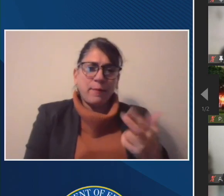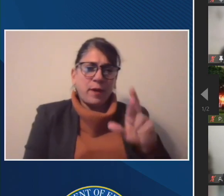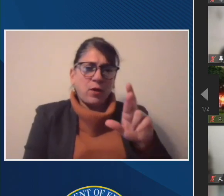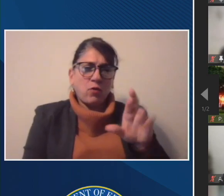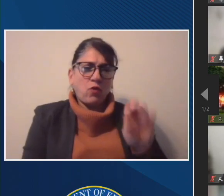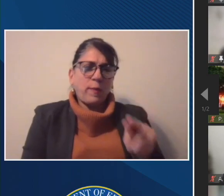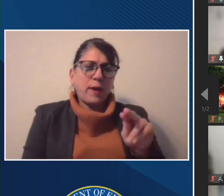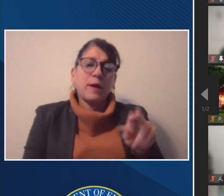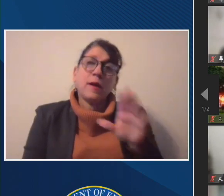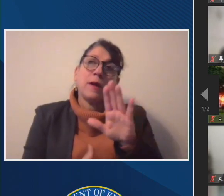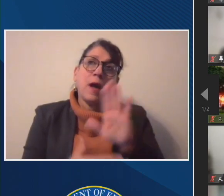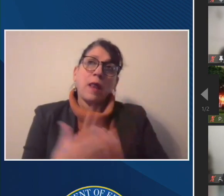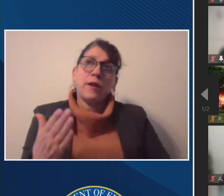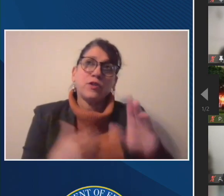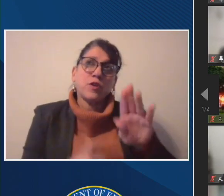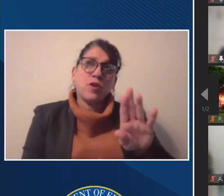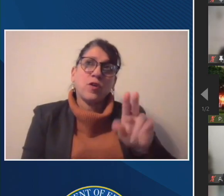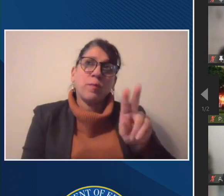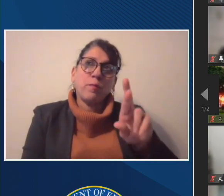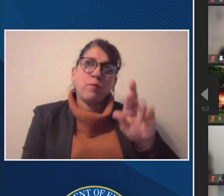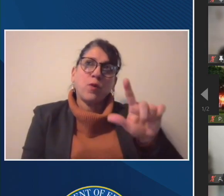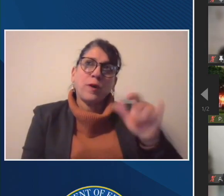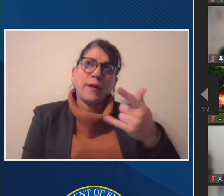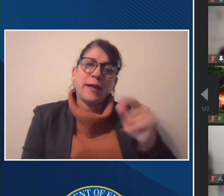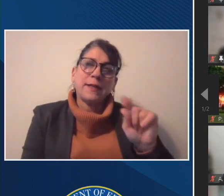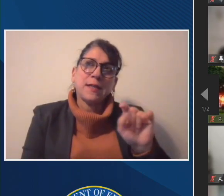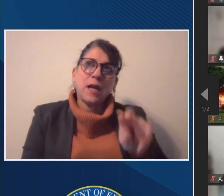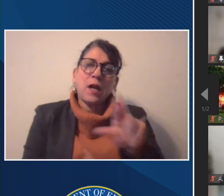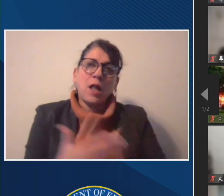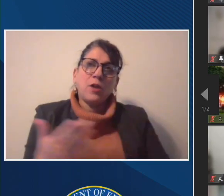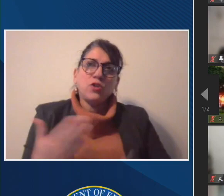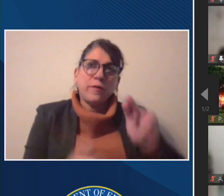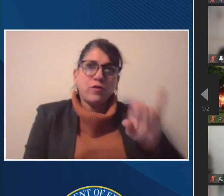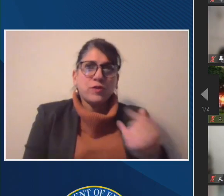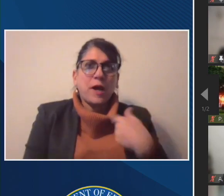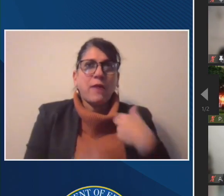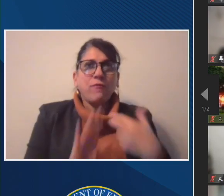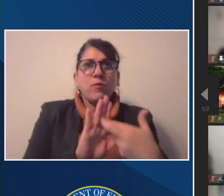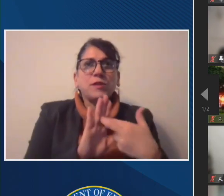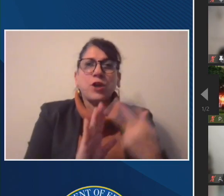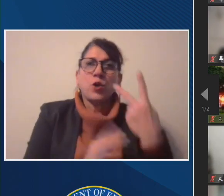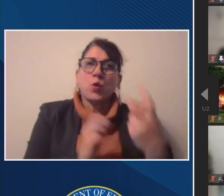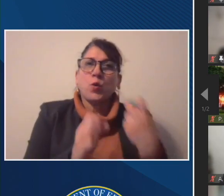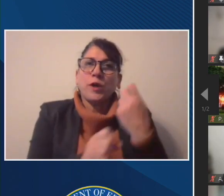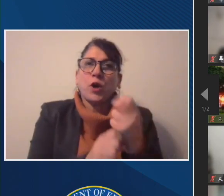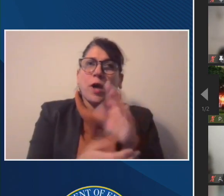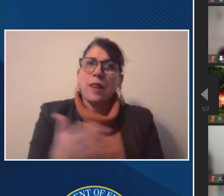in New Jersey and representing two-year colleges. Thank you. Welcome.